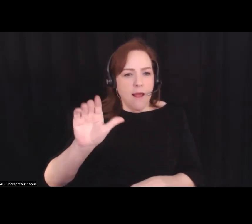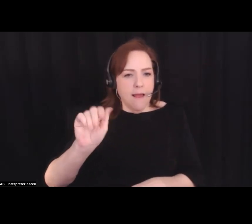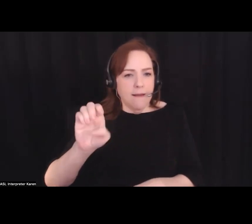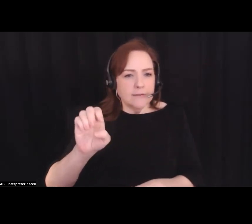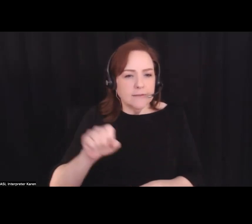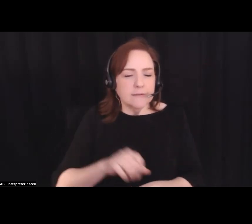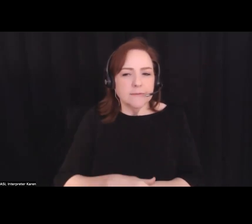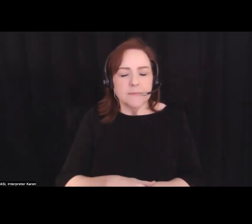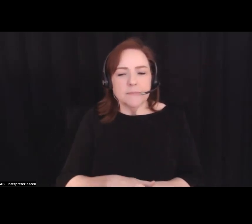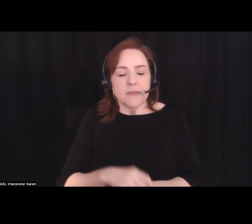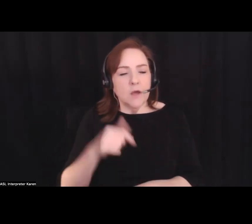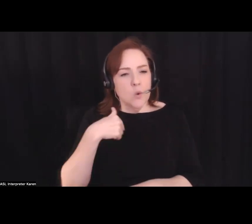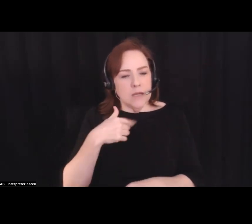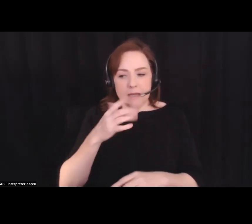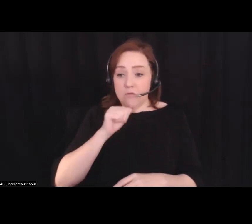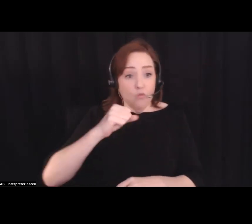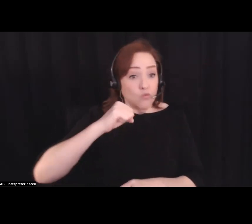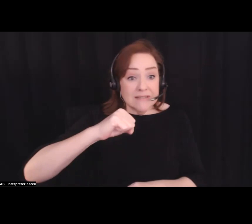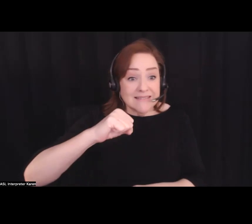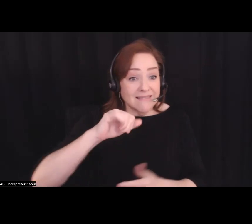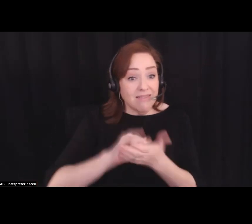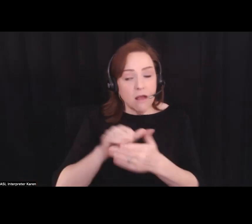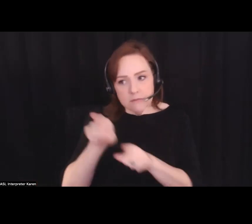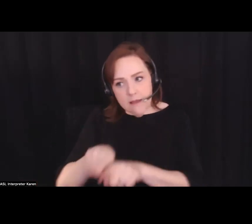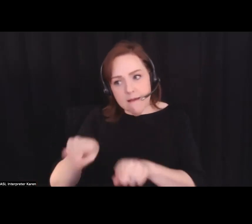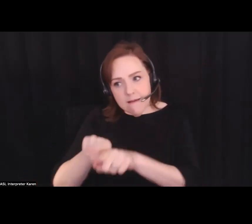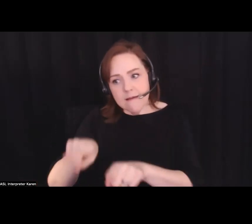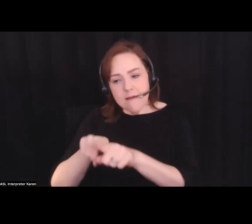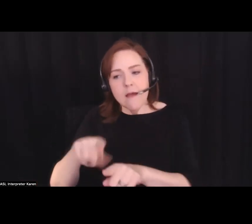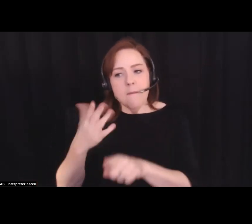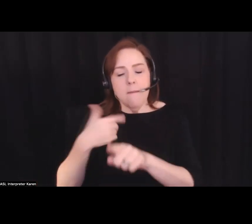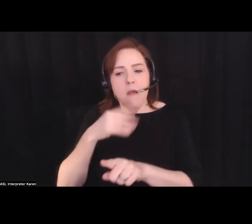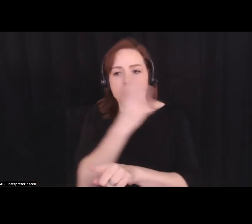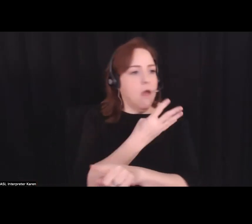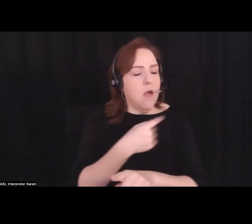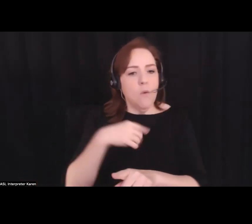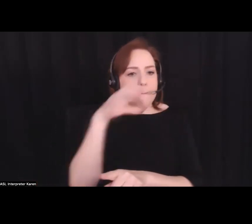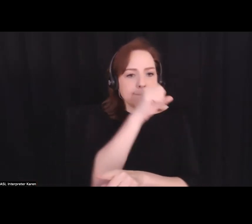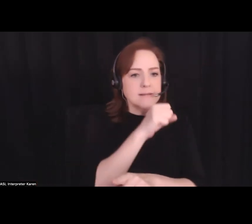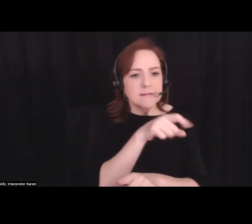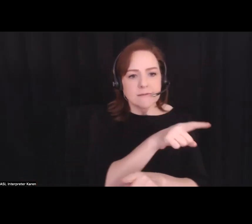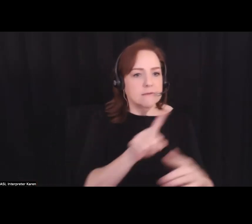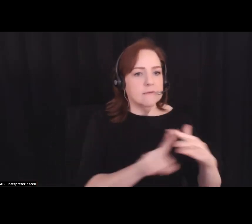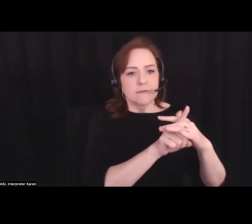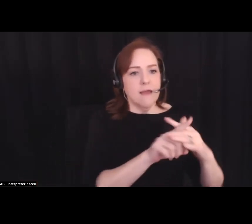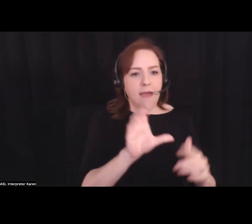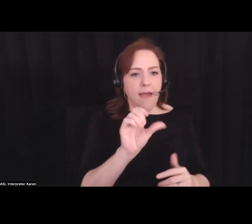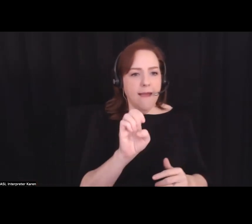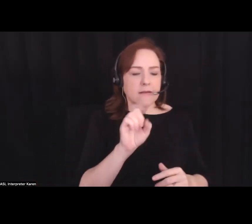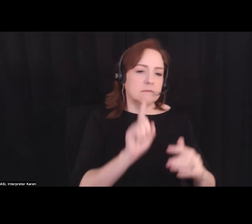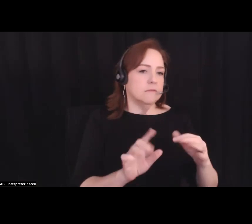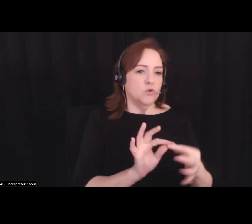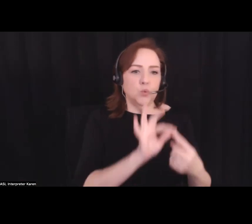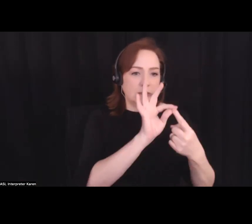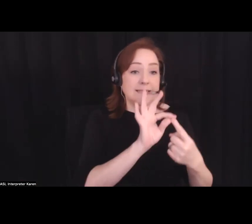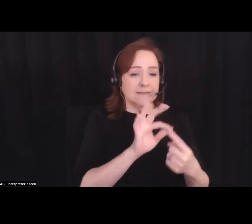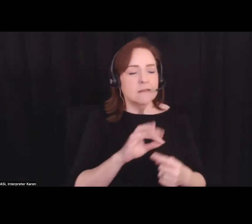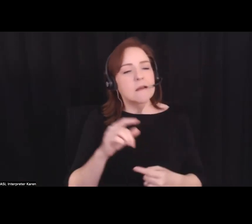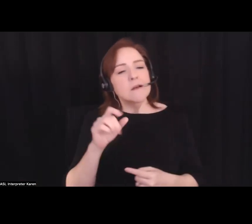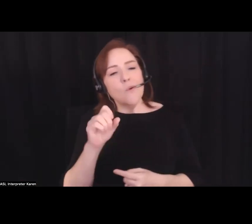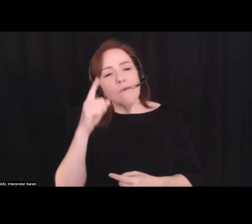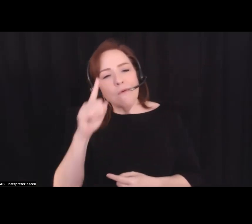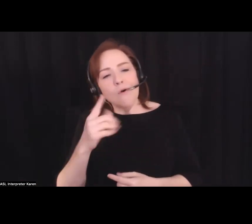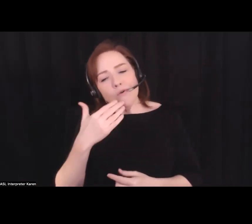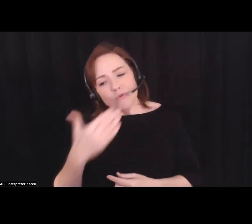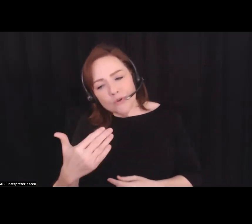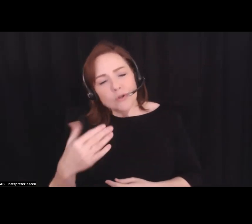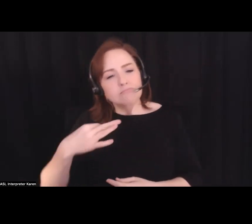resist that then we end up missing those cases and so for the good of our patient care and for